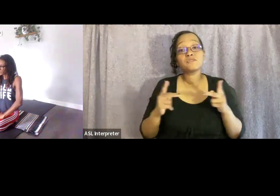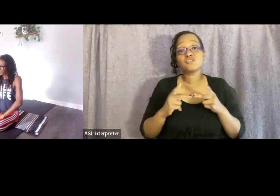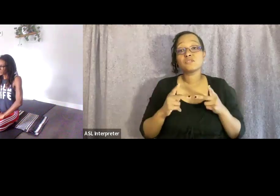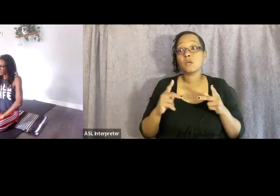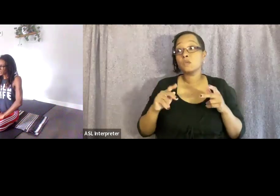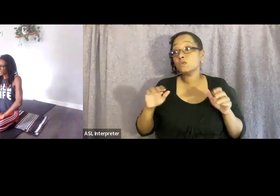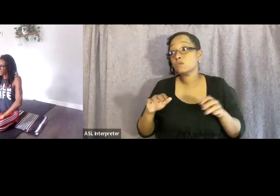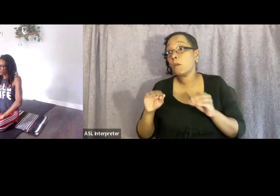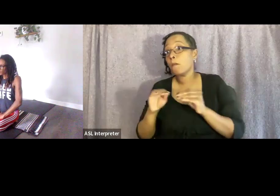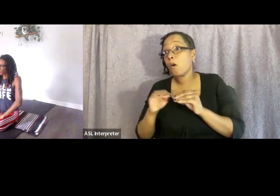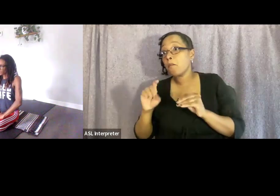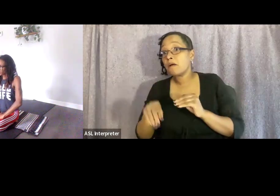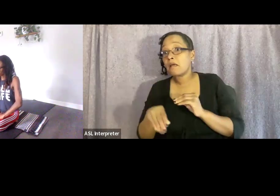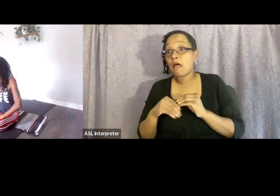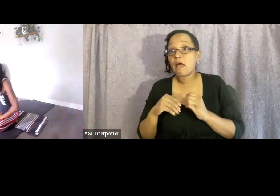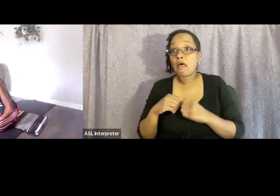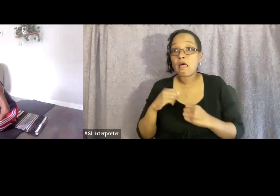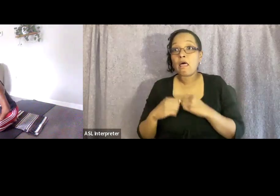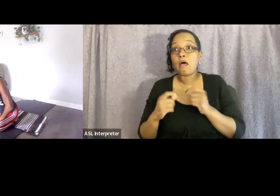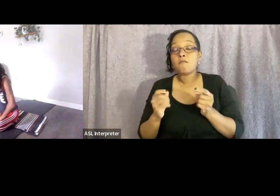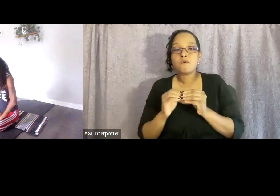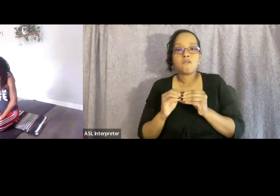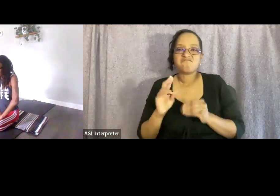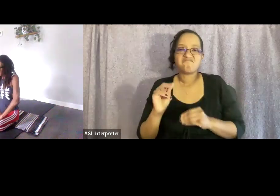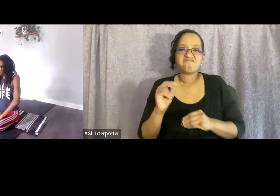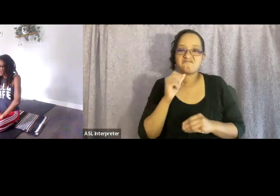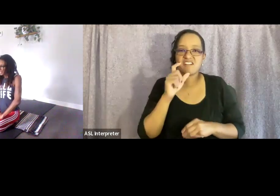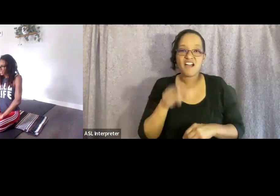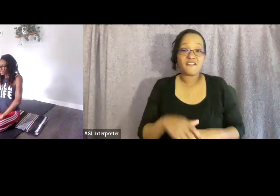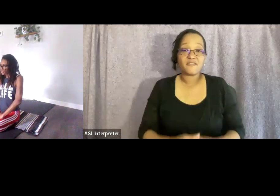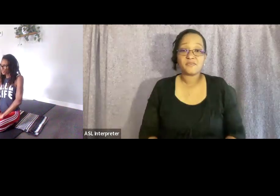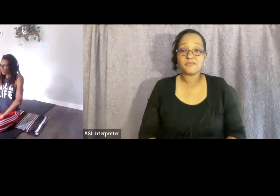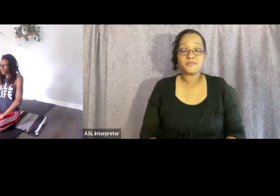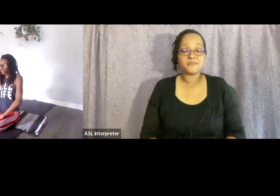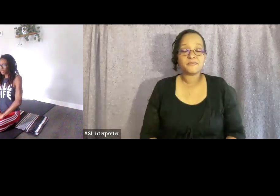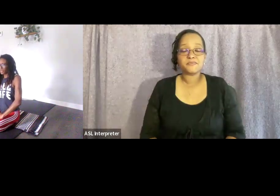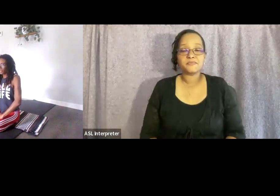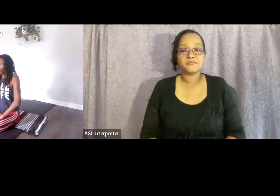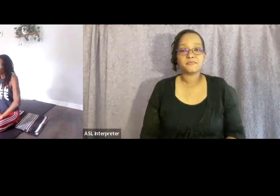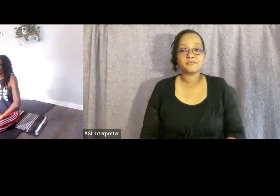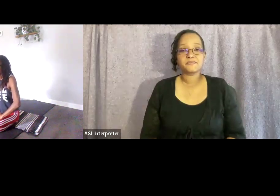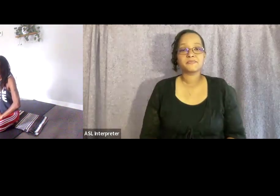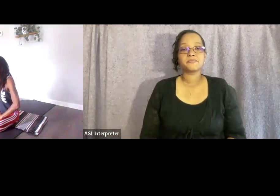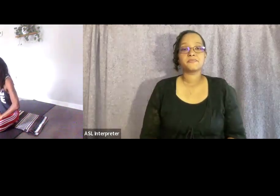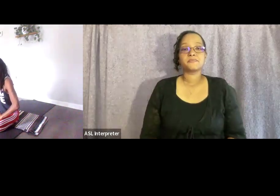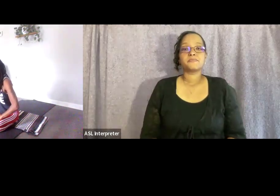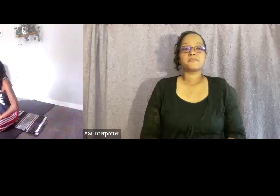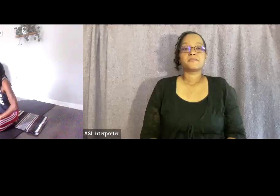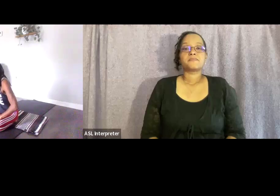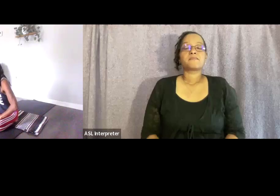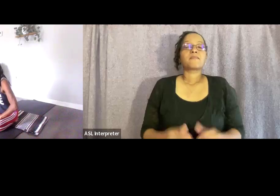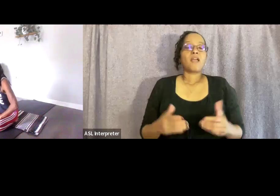But from here, I'll invite us to move our chest, and our arms,